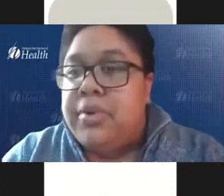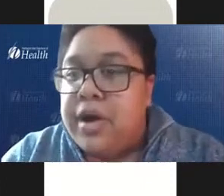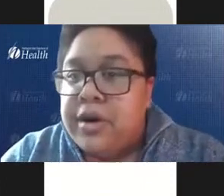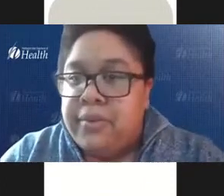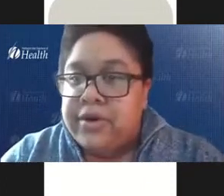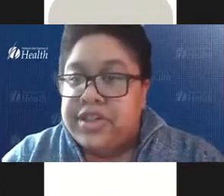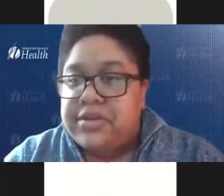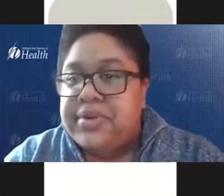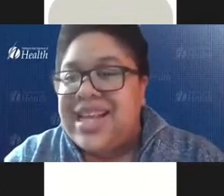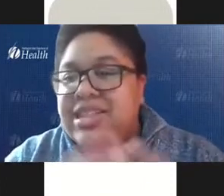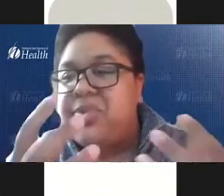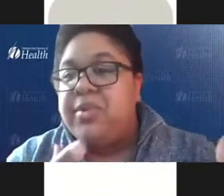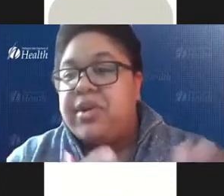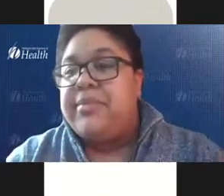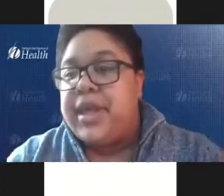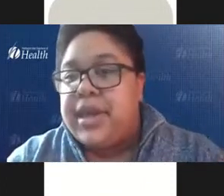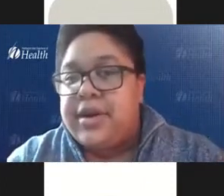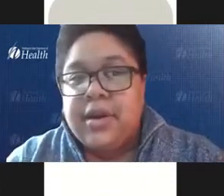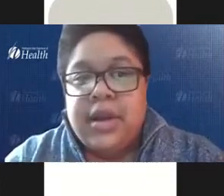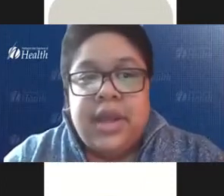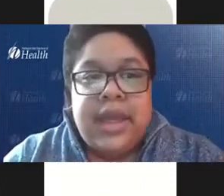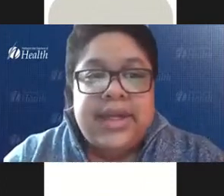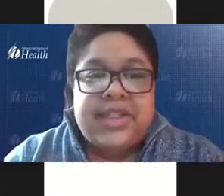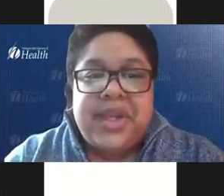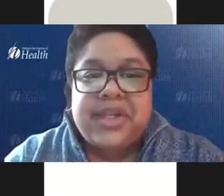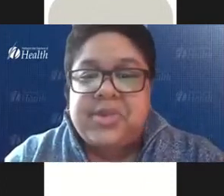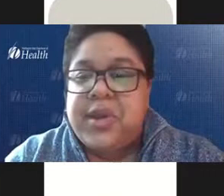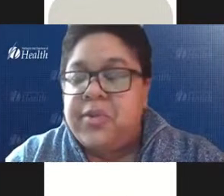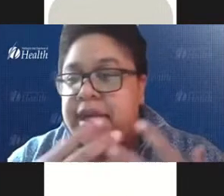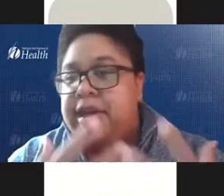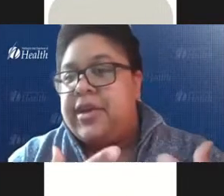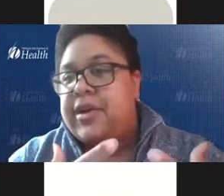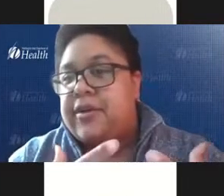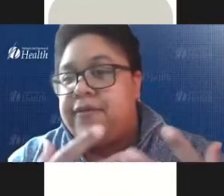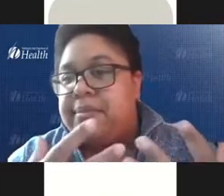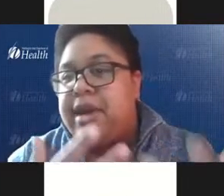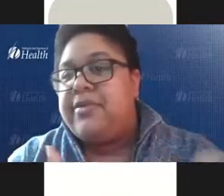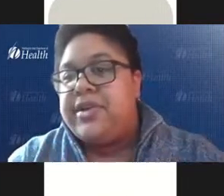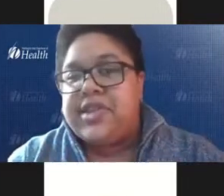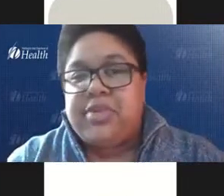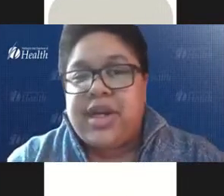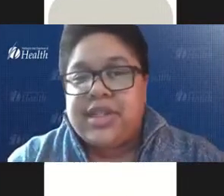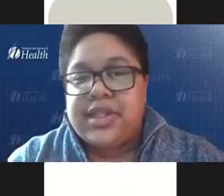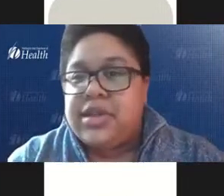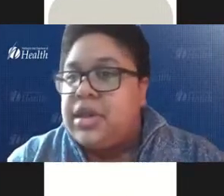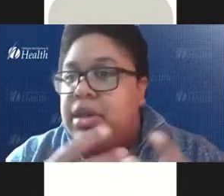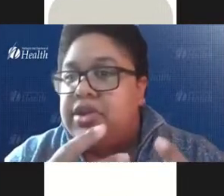broader portion, but that's why we're coming here, it is because we wanna hear from everyone who's present.